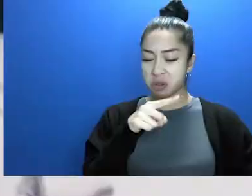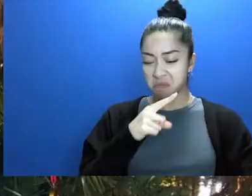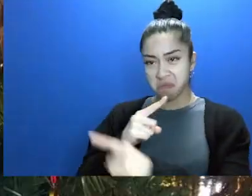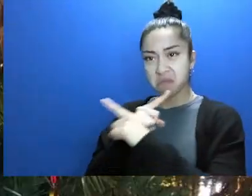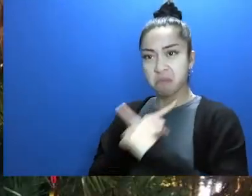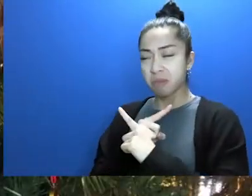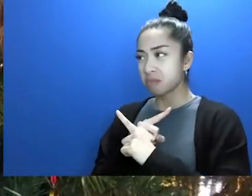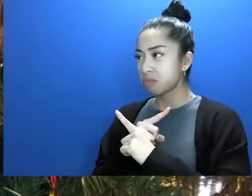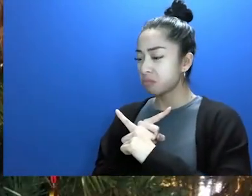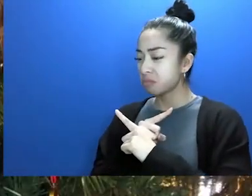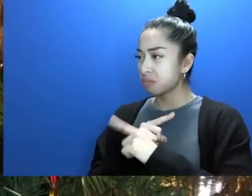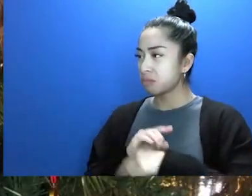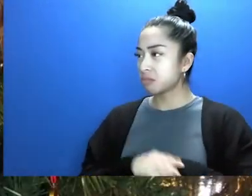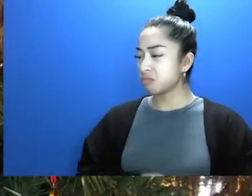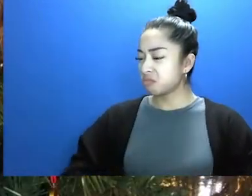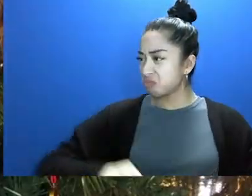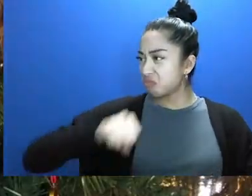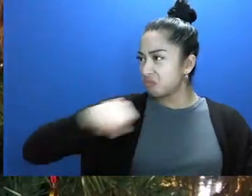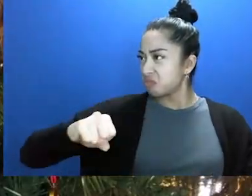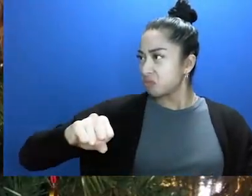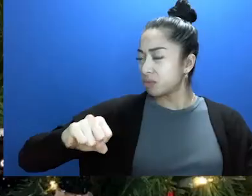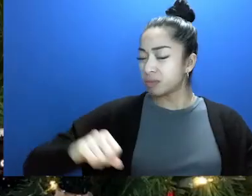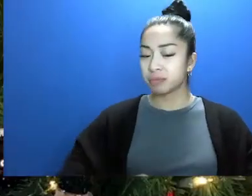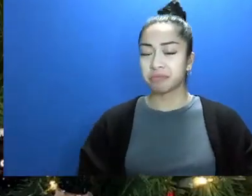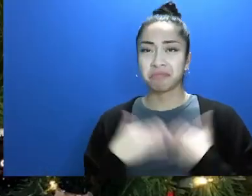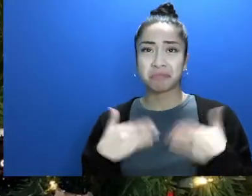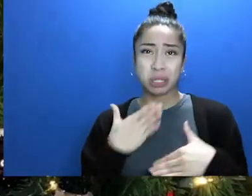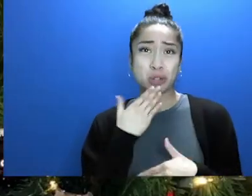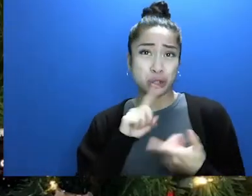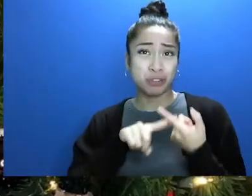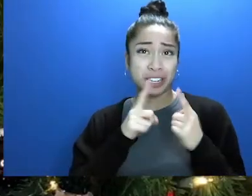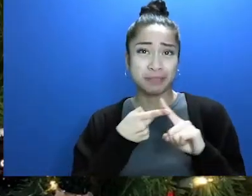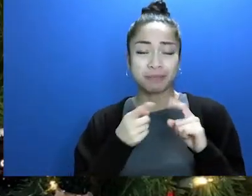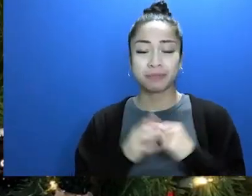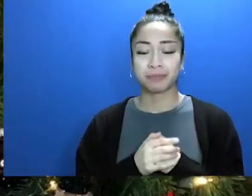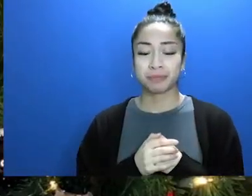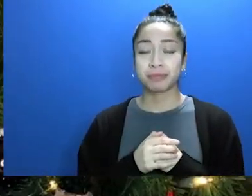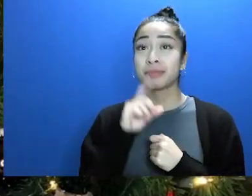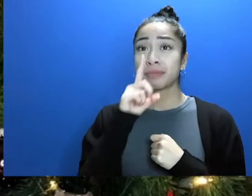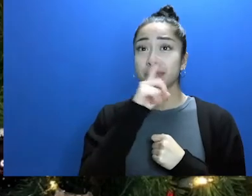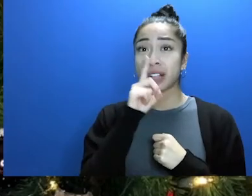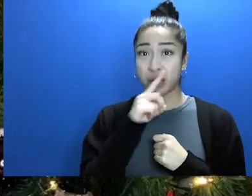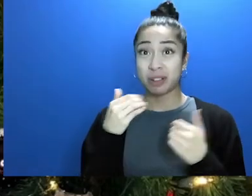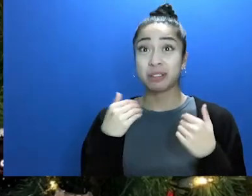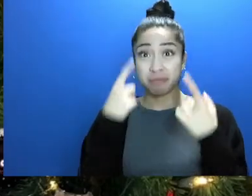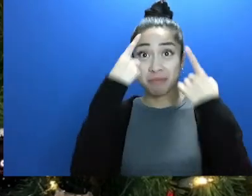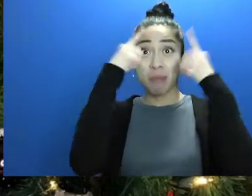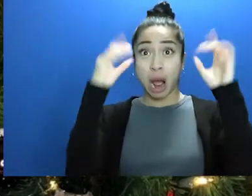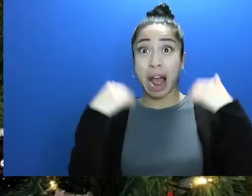such a good friend with the ring in her clutches claris was sure they were ready